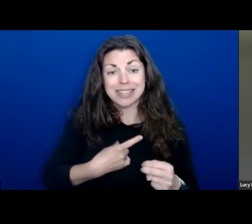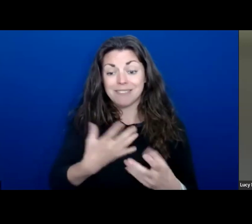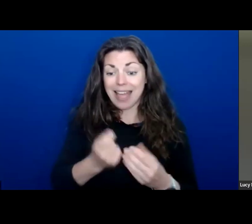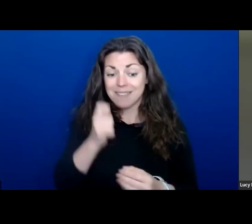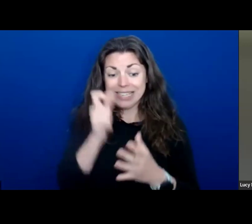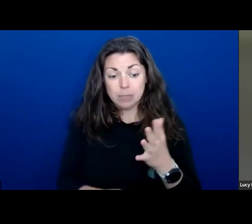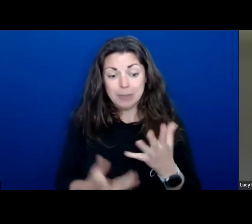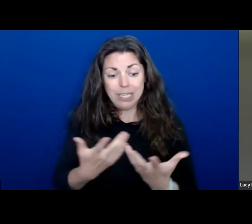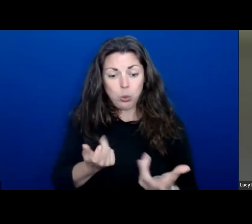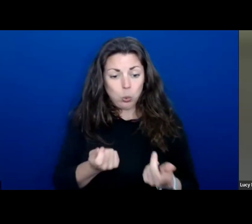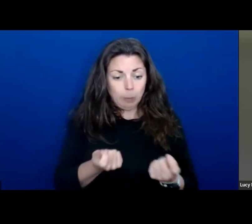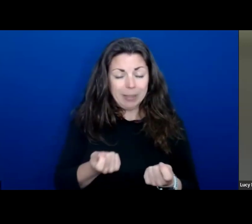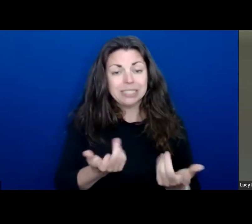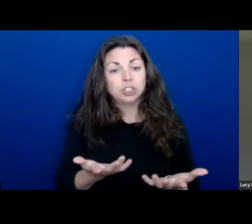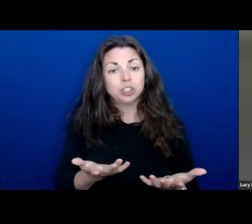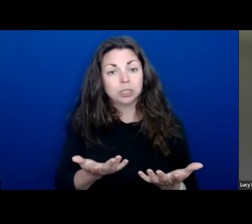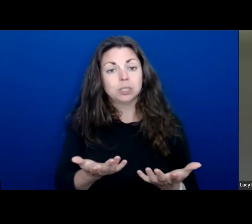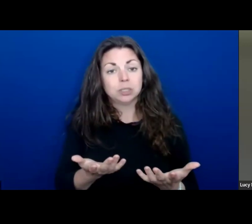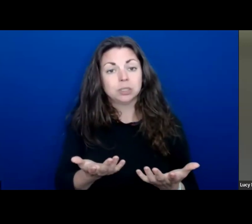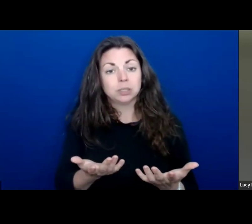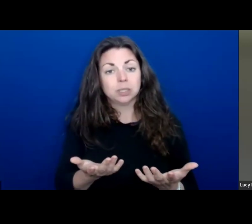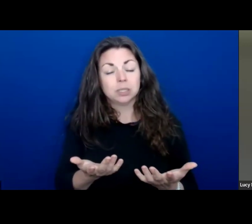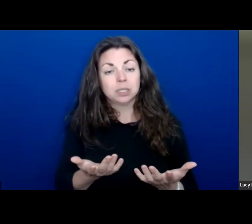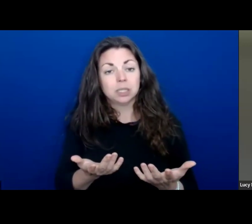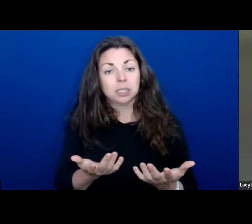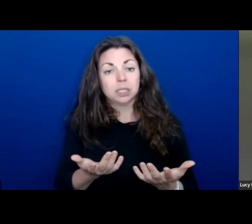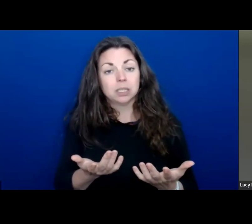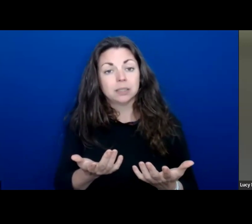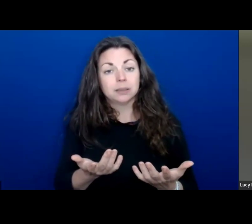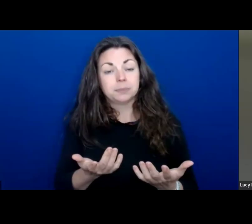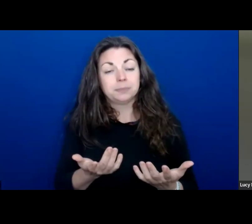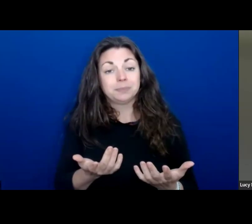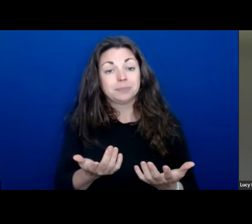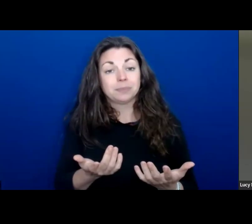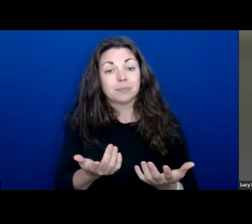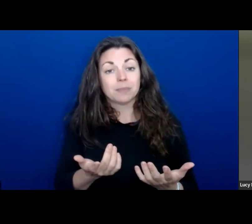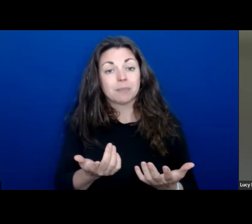And that's also part of the reason why usually there is one chair of the network,